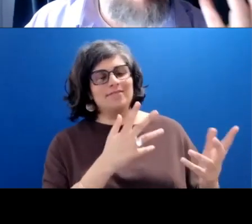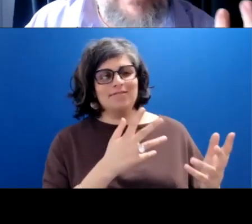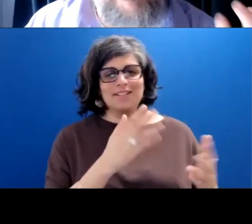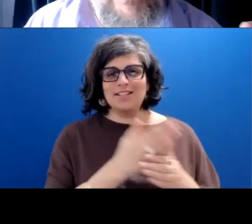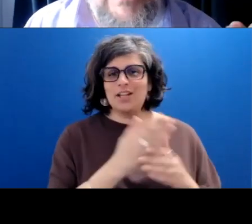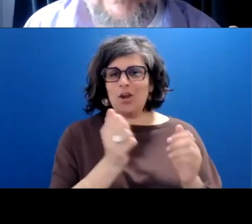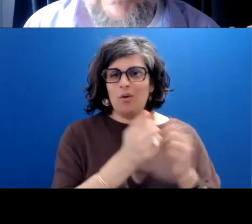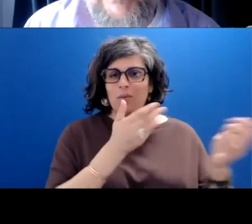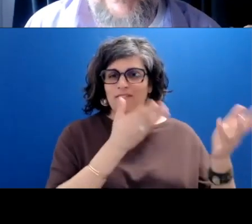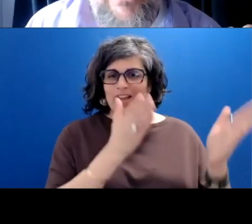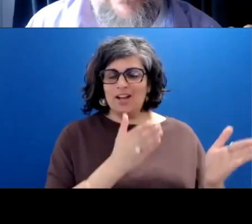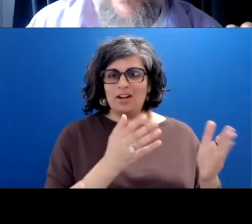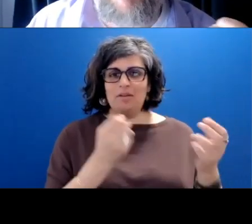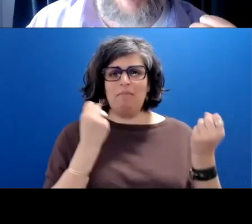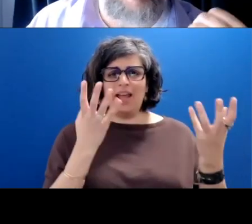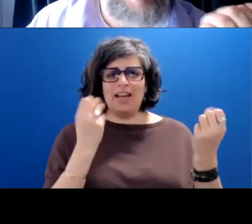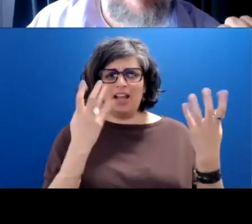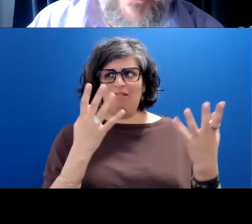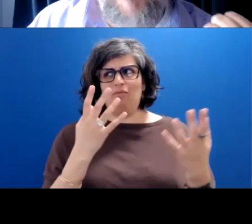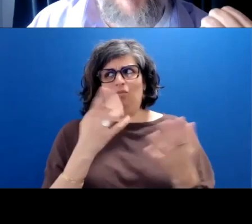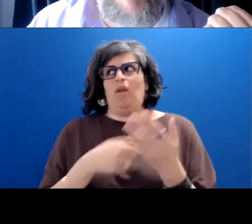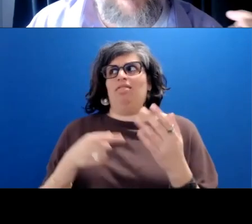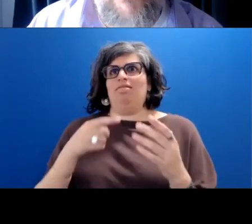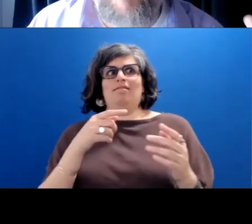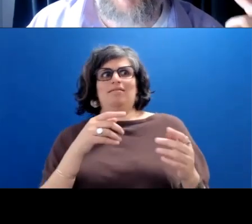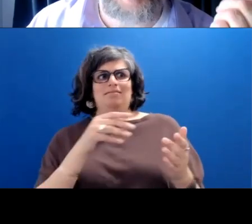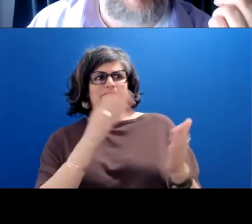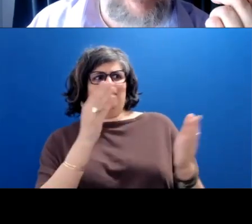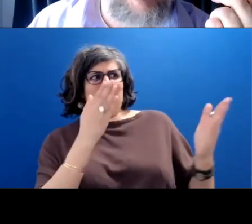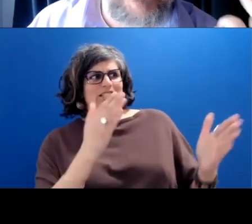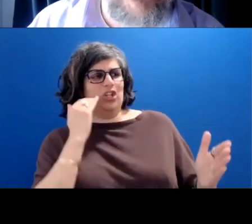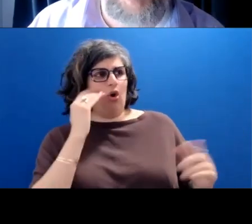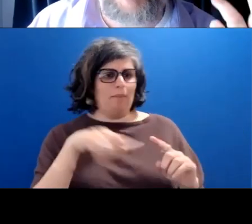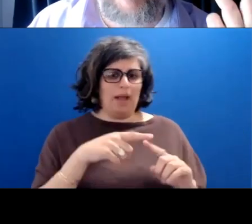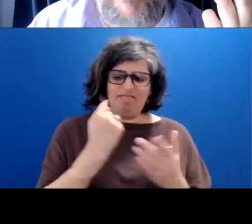Many of the things that they need to know about therapy, about hormones, about surgery,